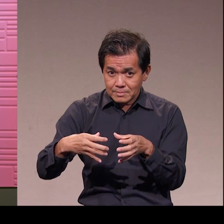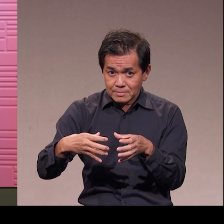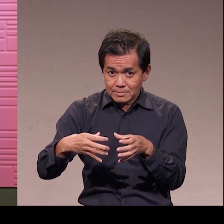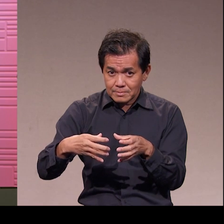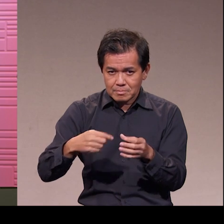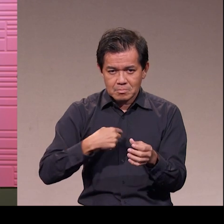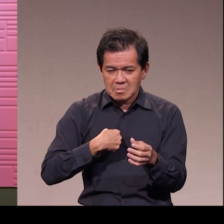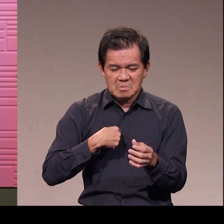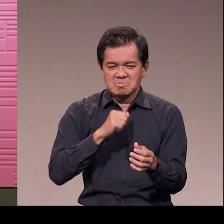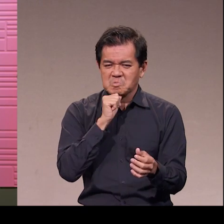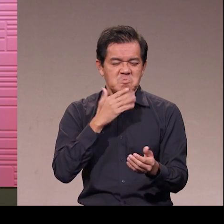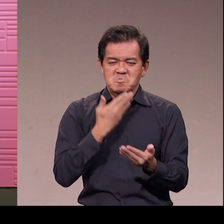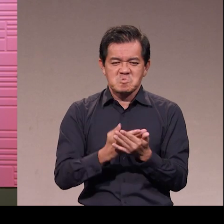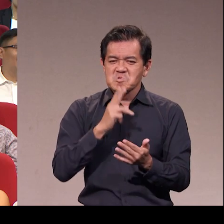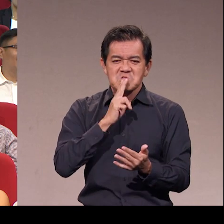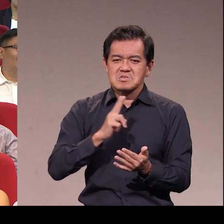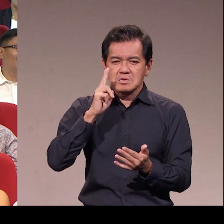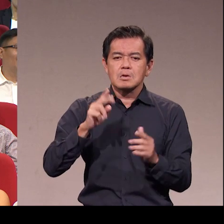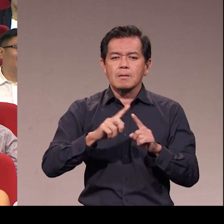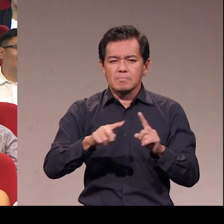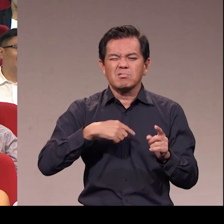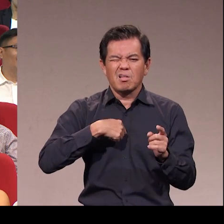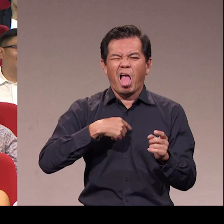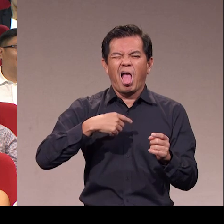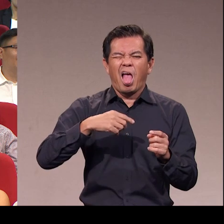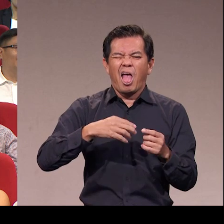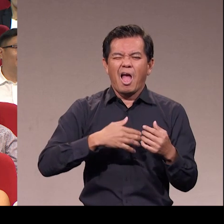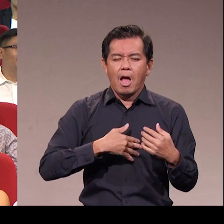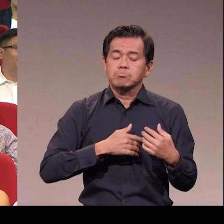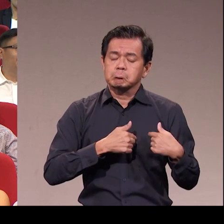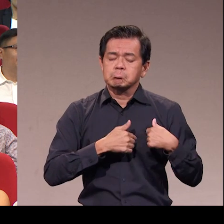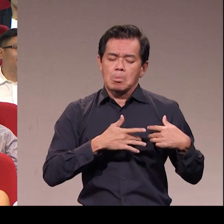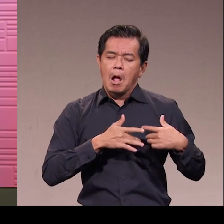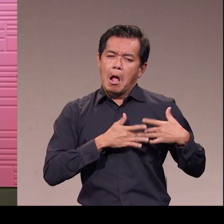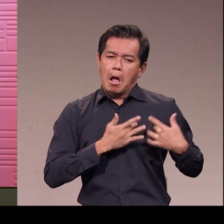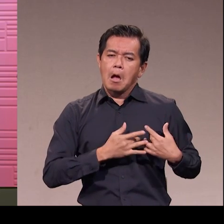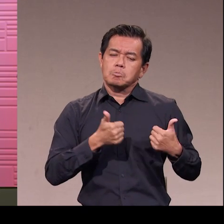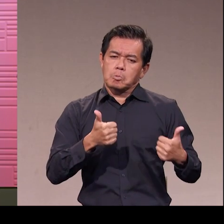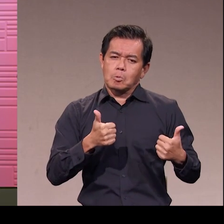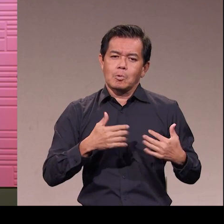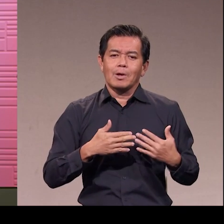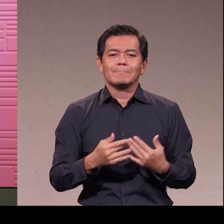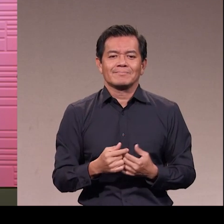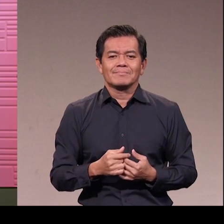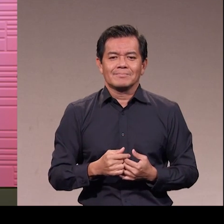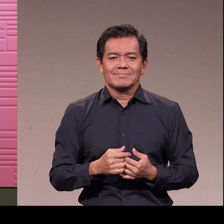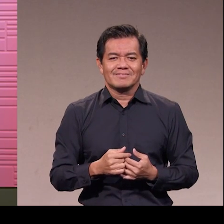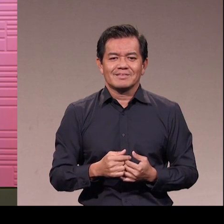I found it very heartwarming. I am also heartened to see more young people